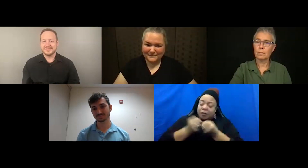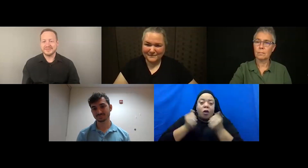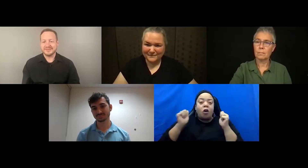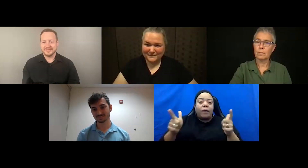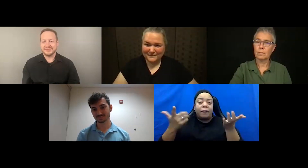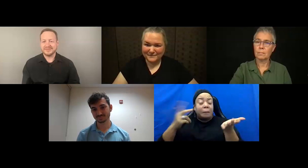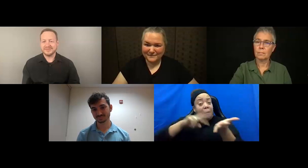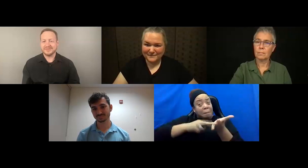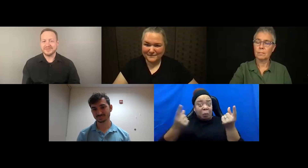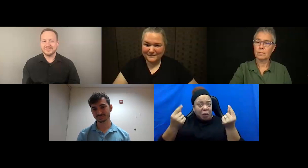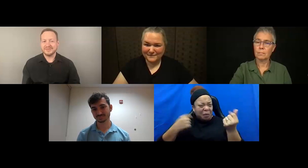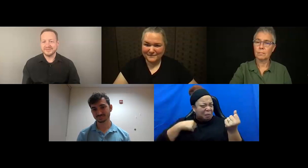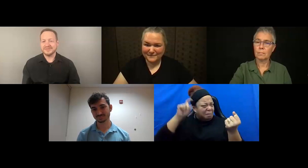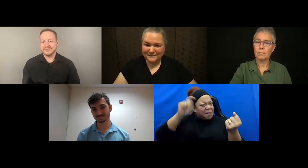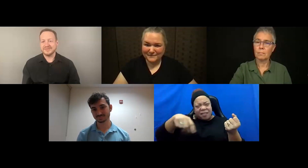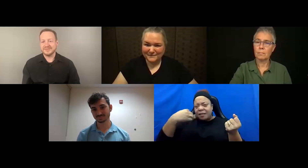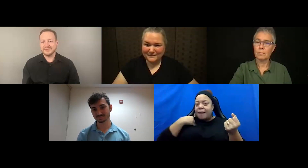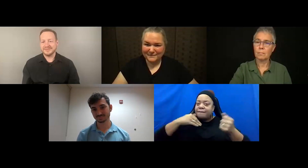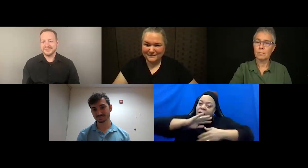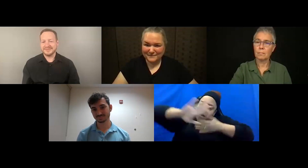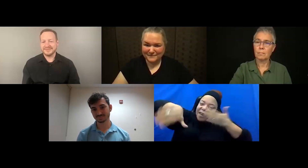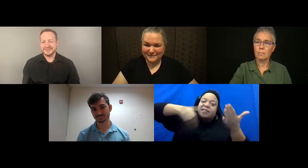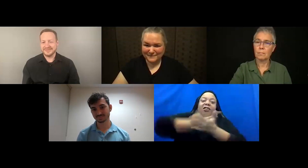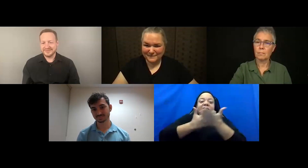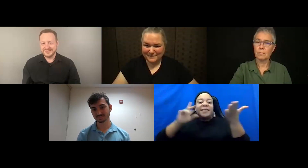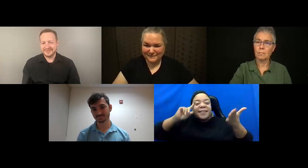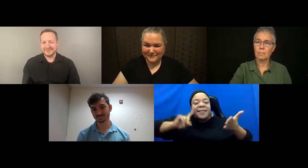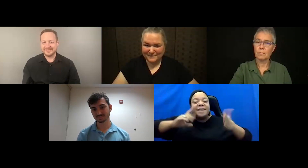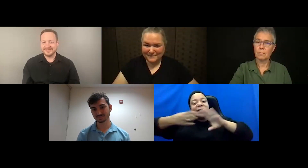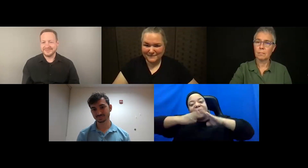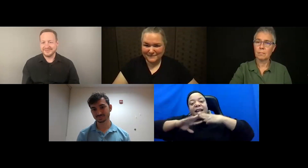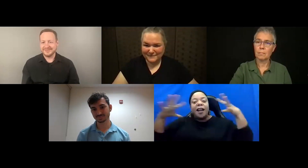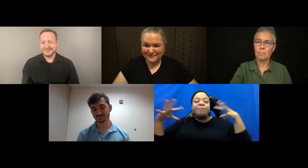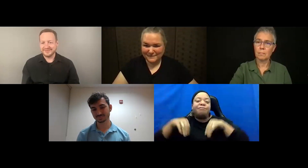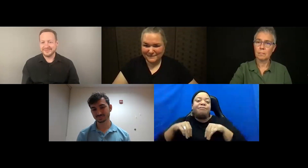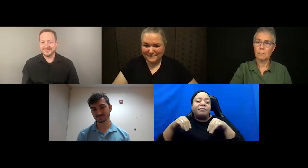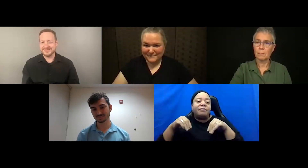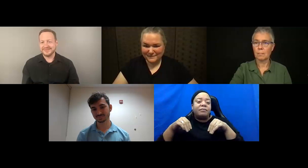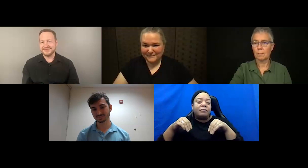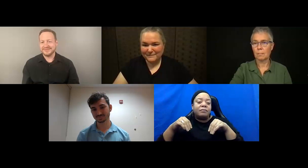We must all be included, holistically. The entire Deaf Community must be involved.